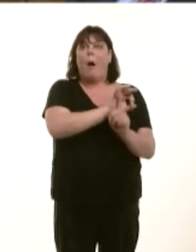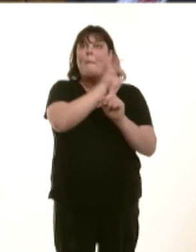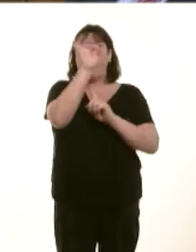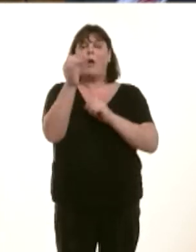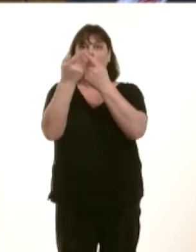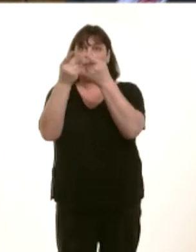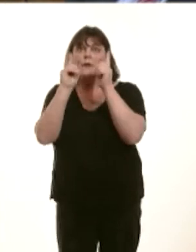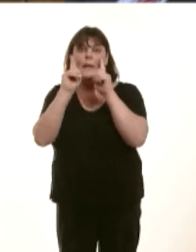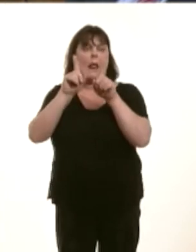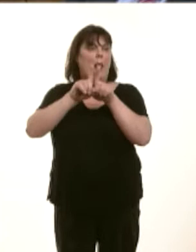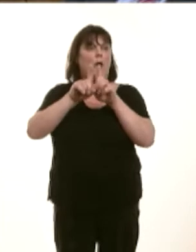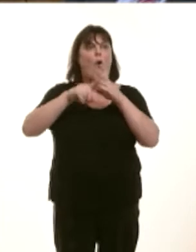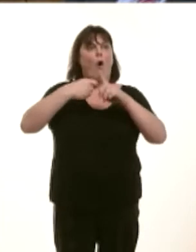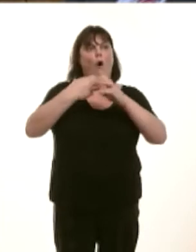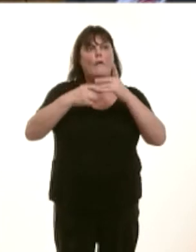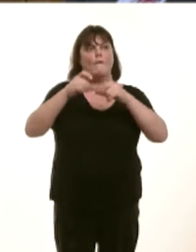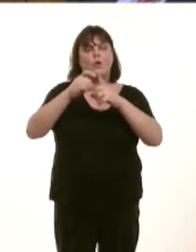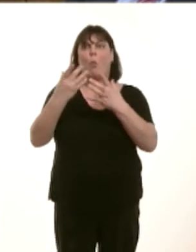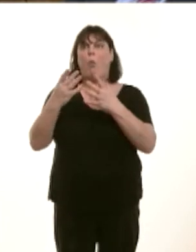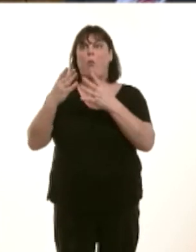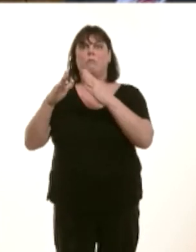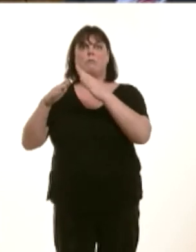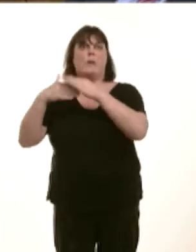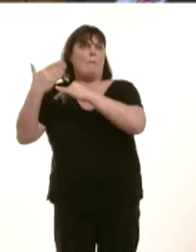such as Oxford and Cambridge and fully able, of course, to go there having achieved the